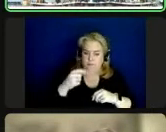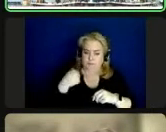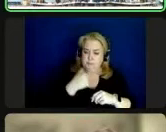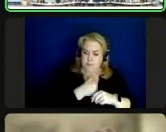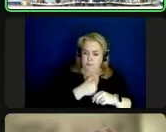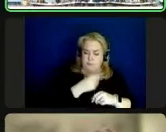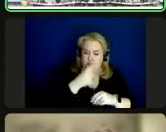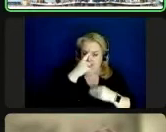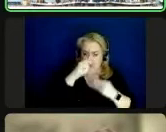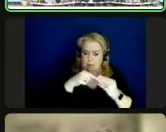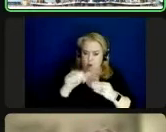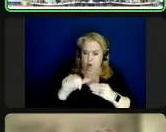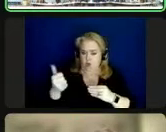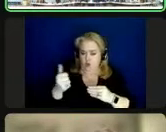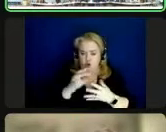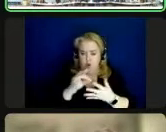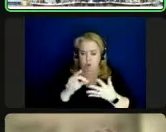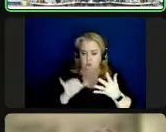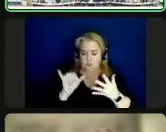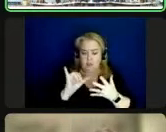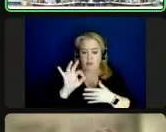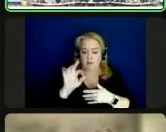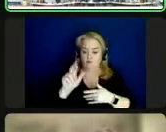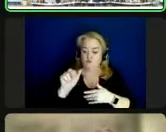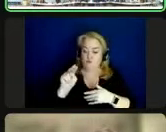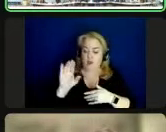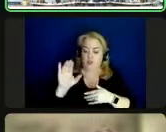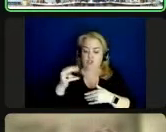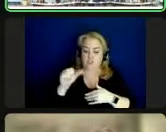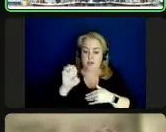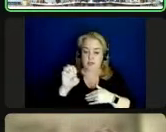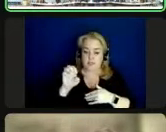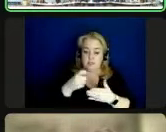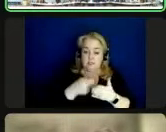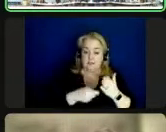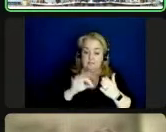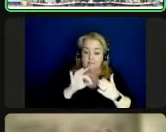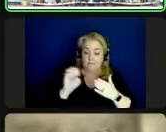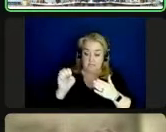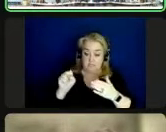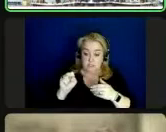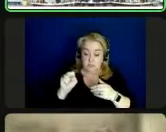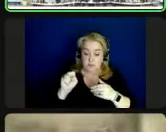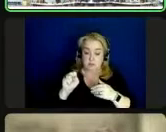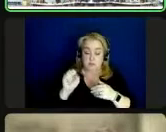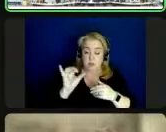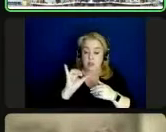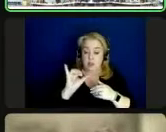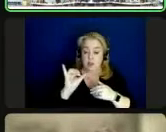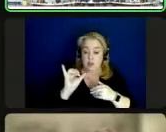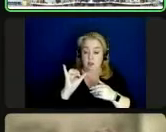I HAVE A QUESTION. BEFORE THE FINANCE COMMITTEE